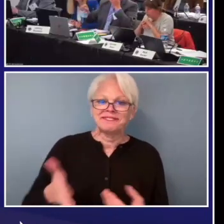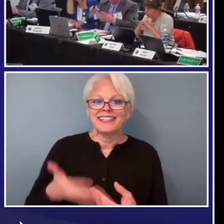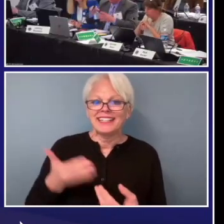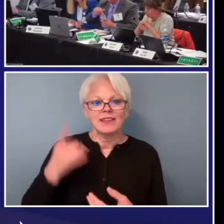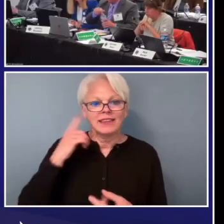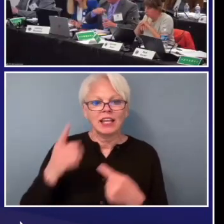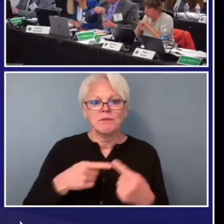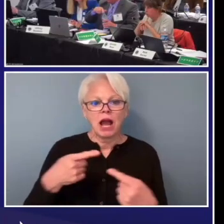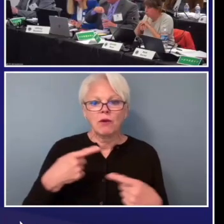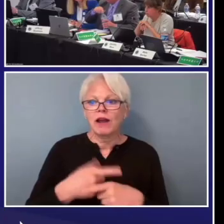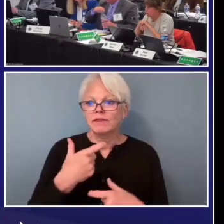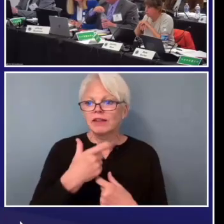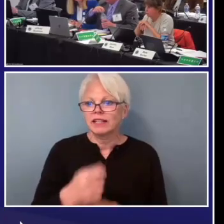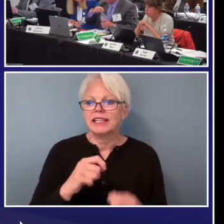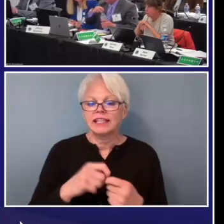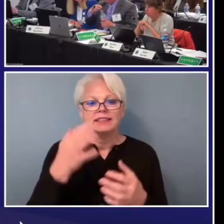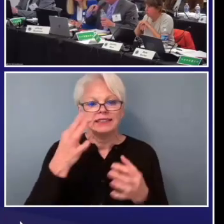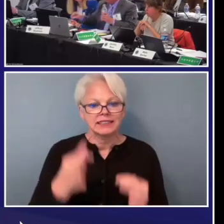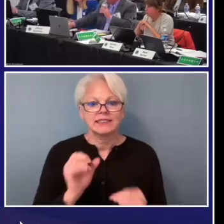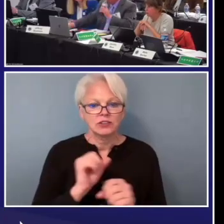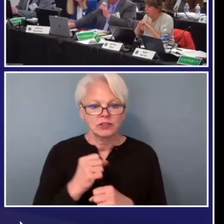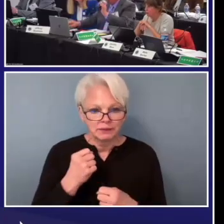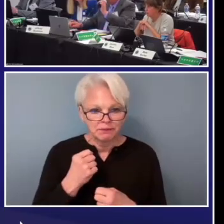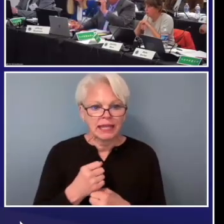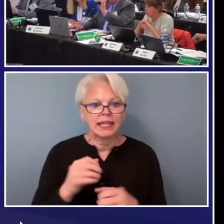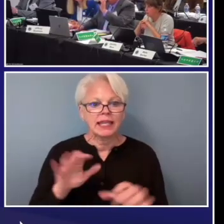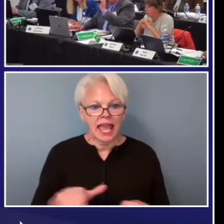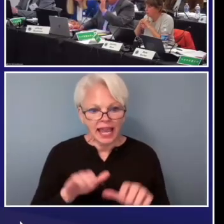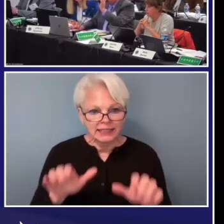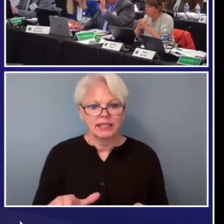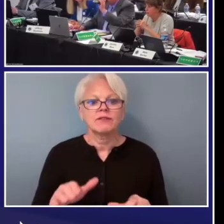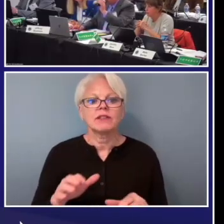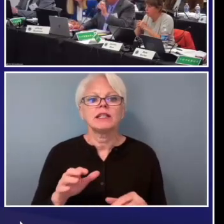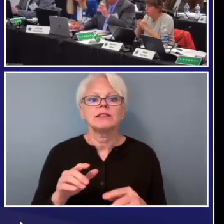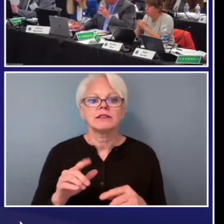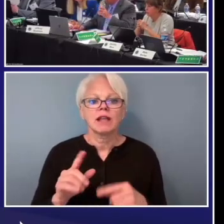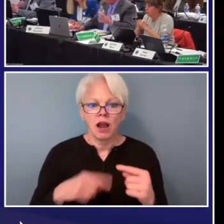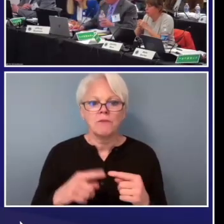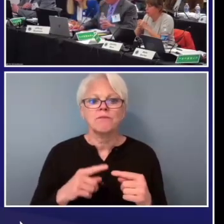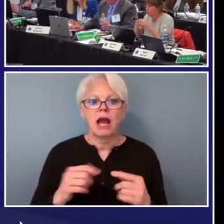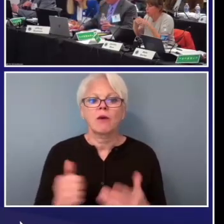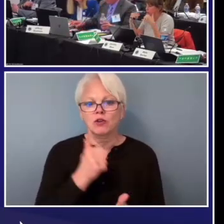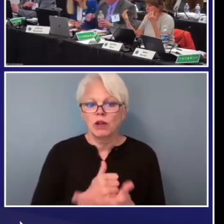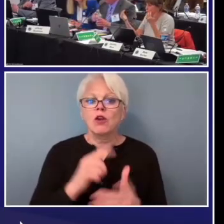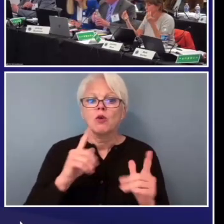in decision making, um, activities on accreditation, when you have a commission of,